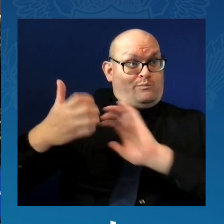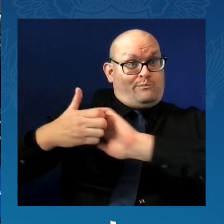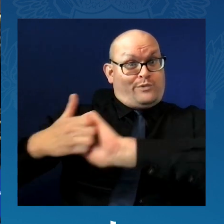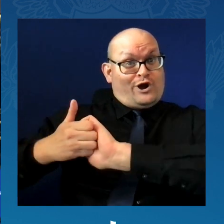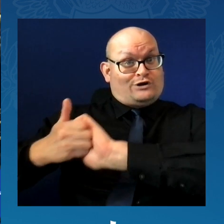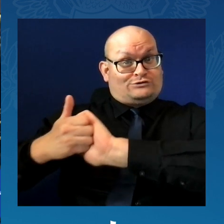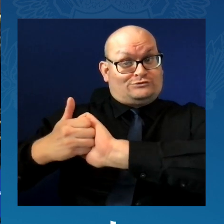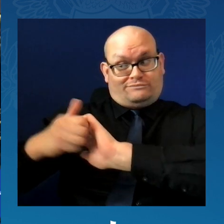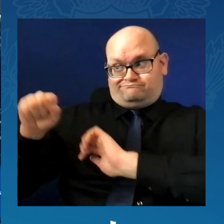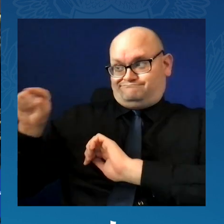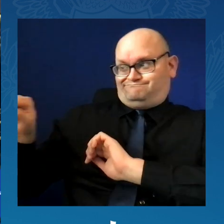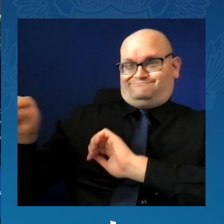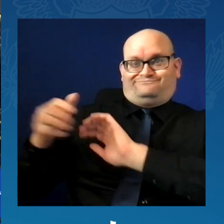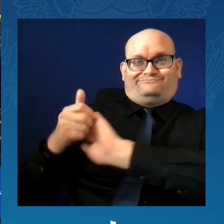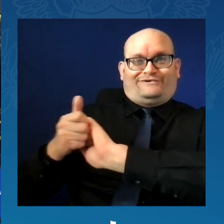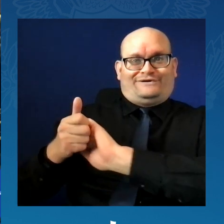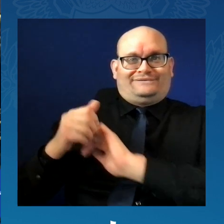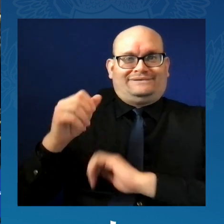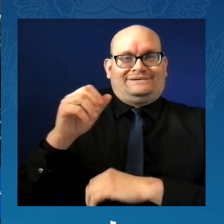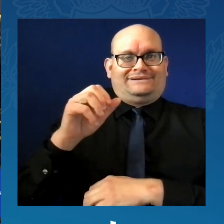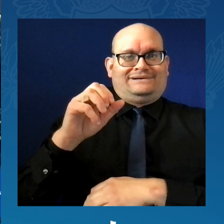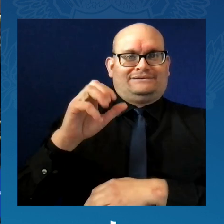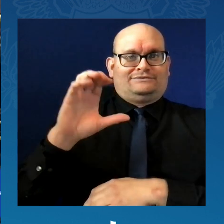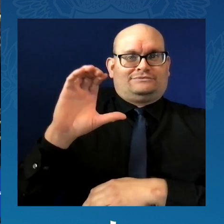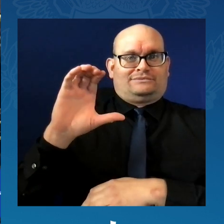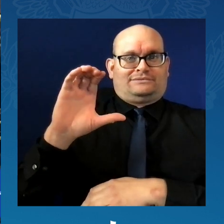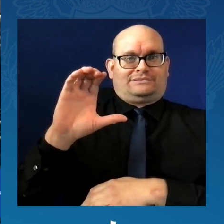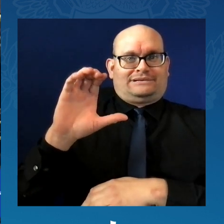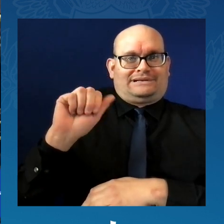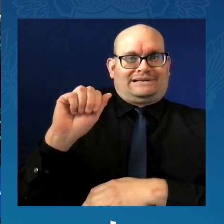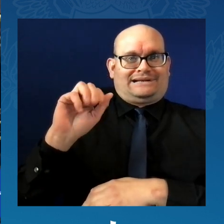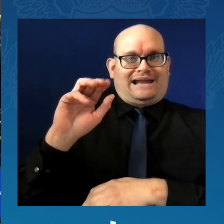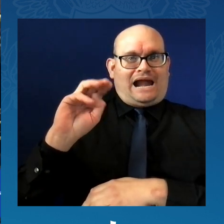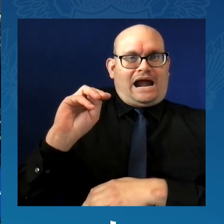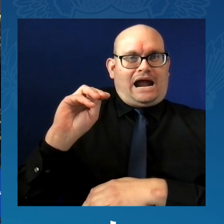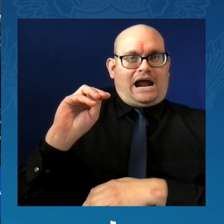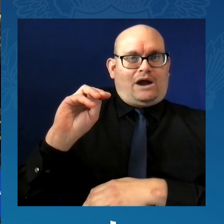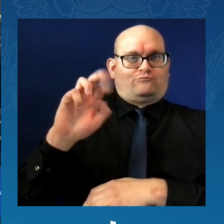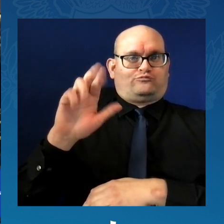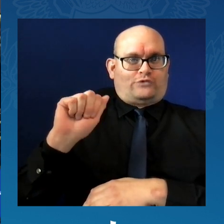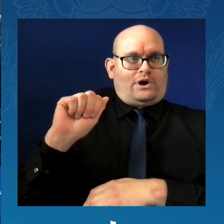climate mapping tool, which is another great example of how we are using our new technology